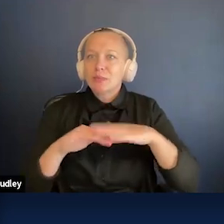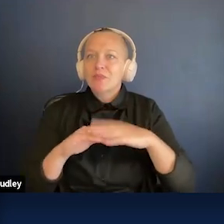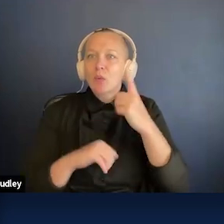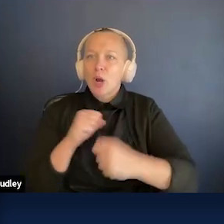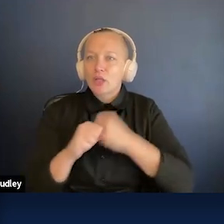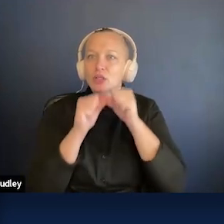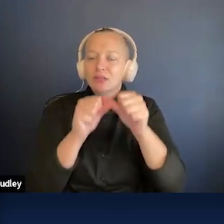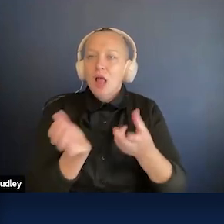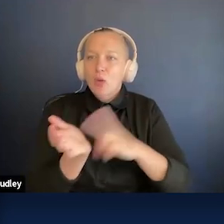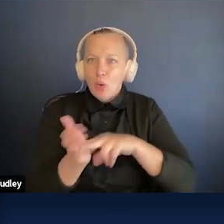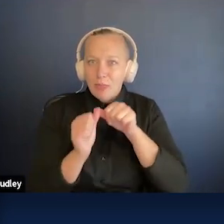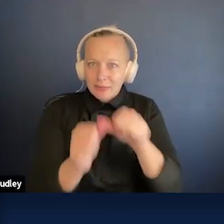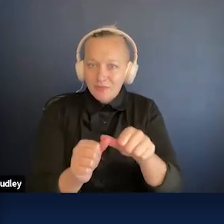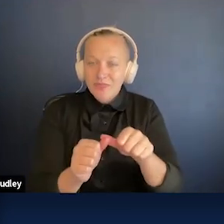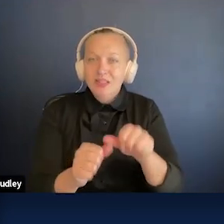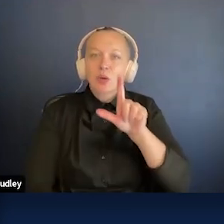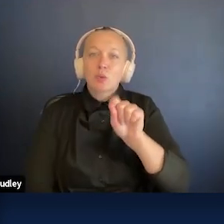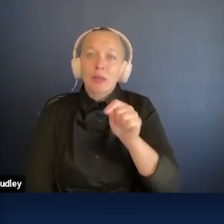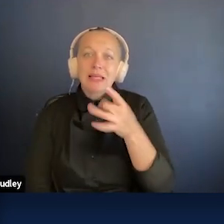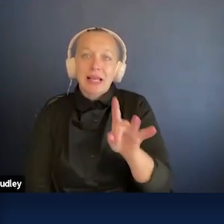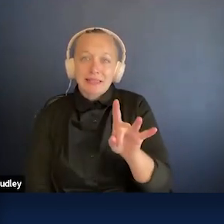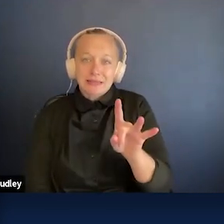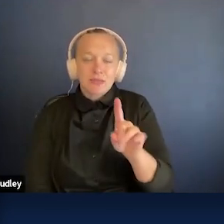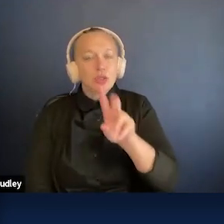was the first day after that one-year baseline period.